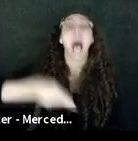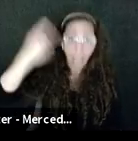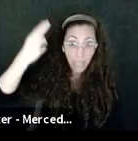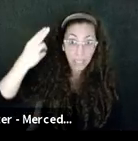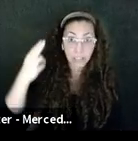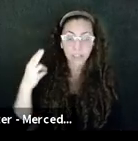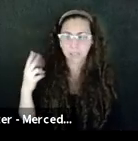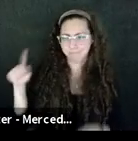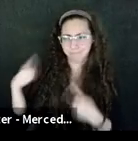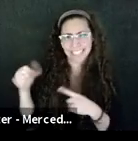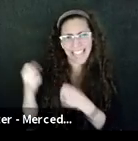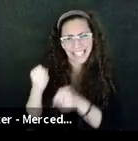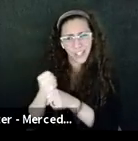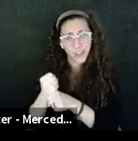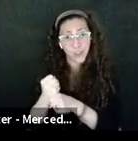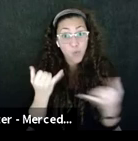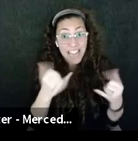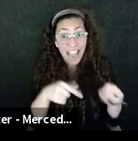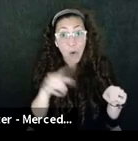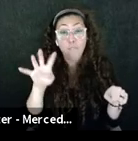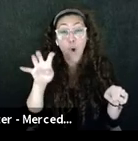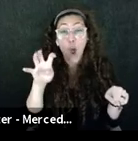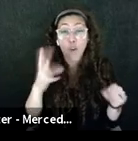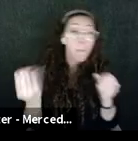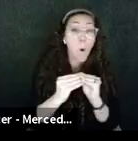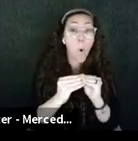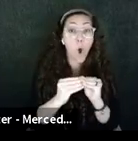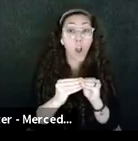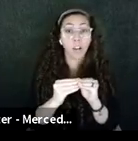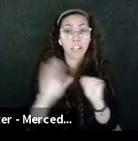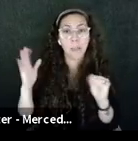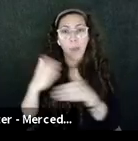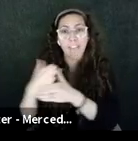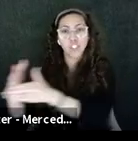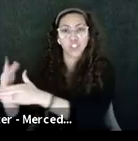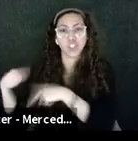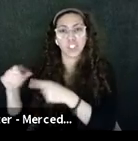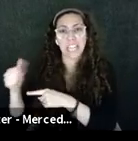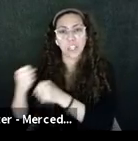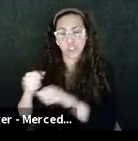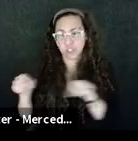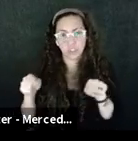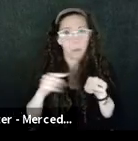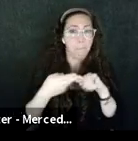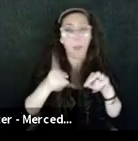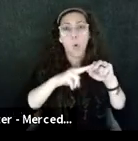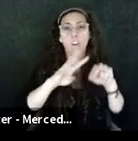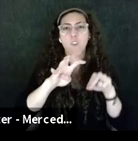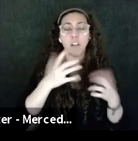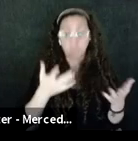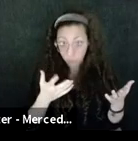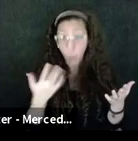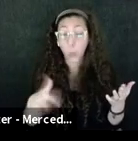Jason Williams: It's almost 400 more than the average over the last 10 years so. That's intense. And one of the things that you you brought up a question about